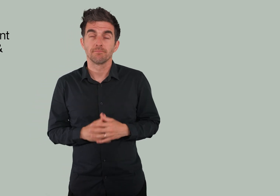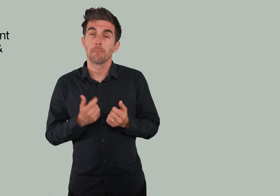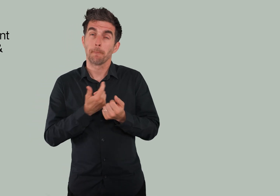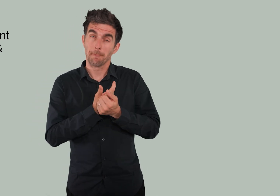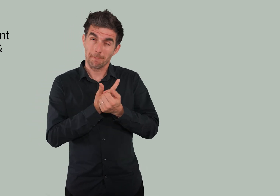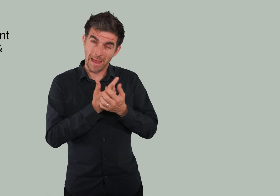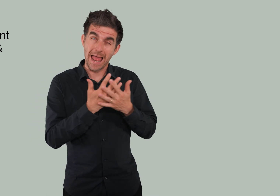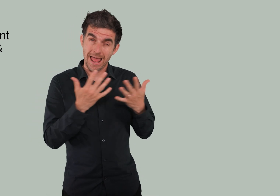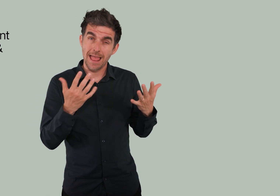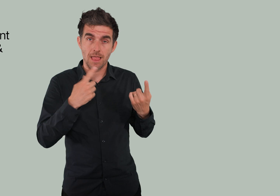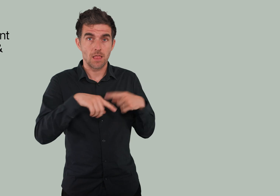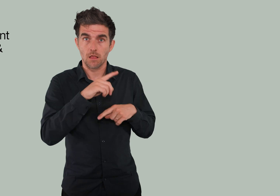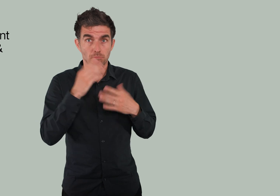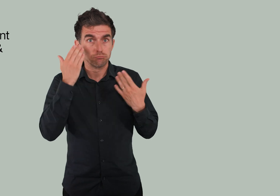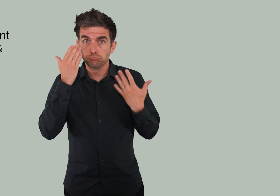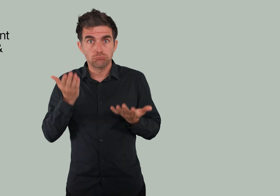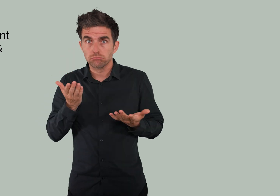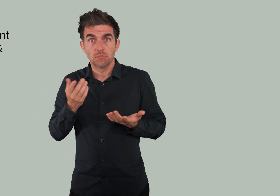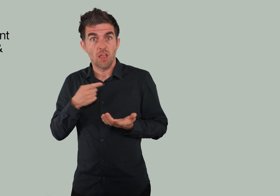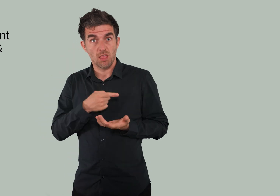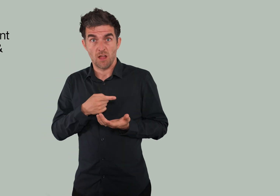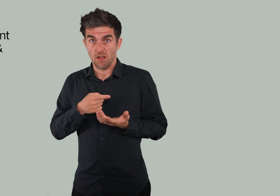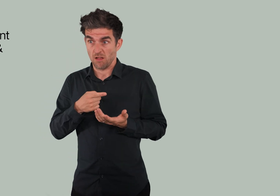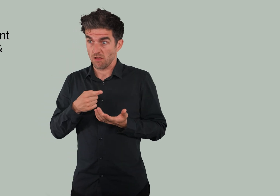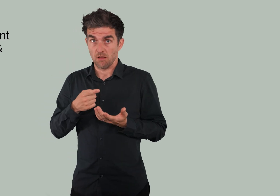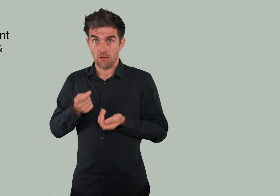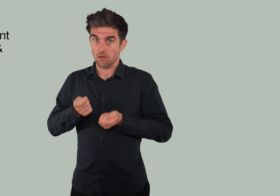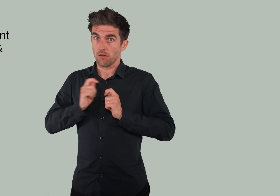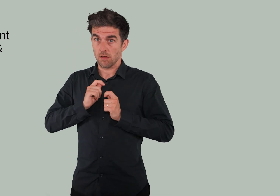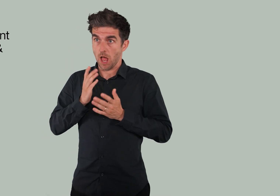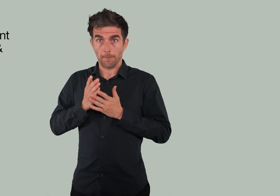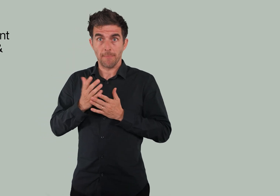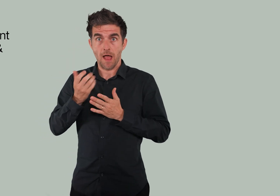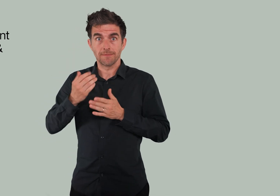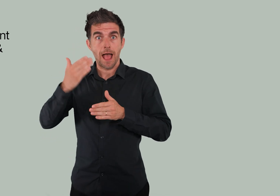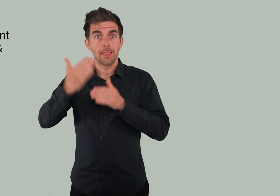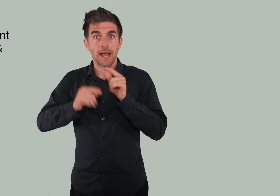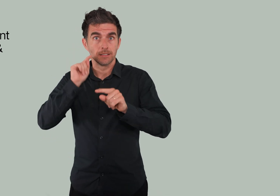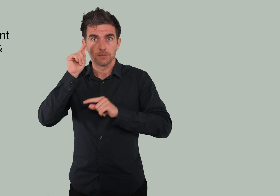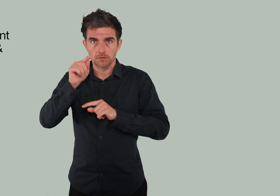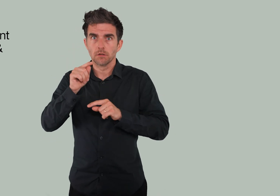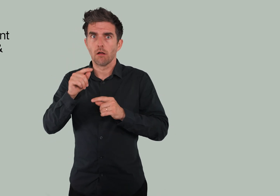Many customers are unaware that their current award is due to end